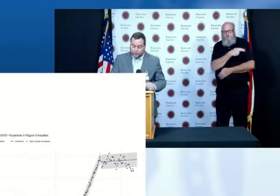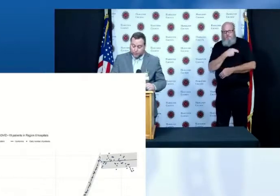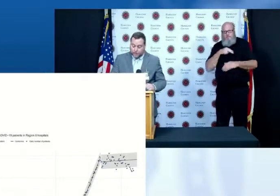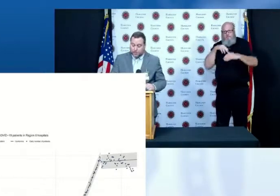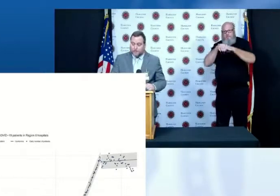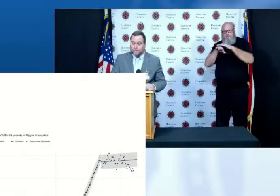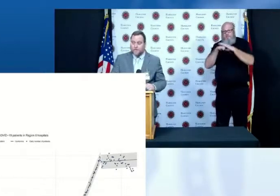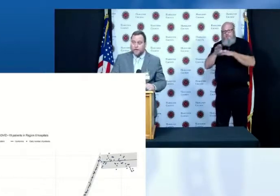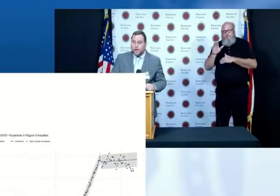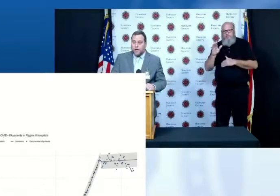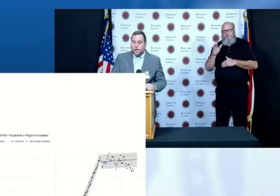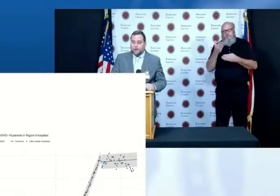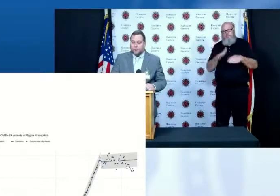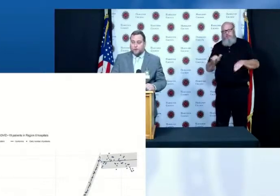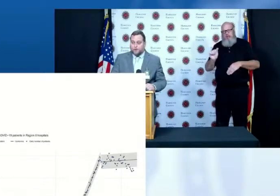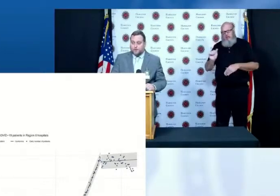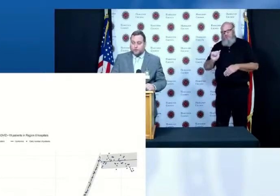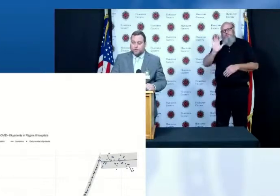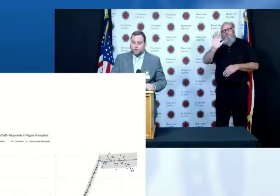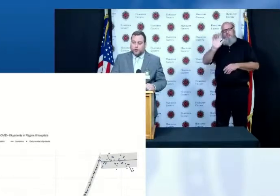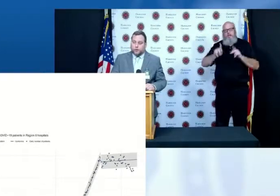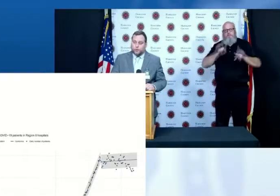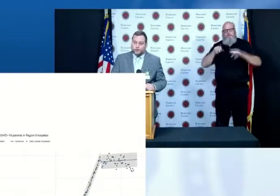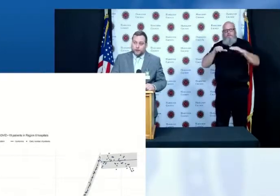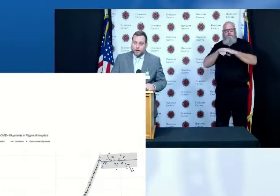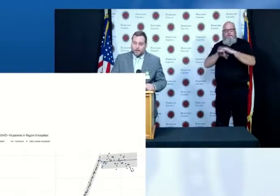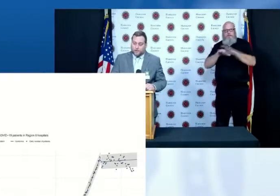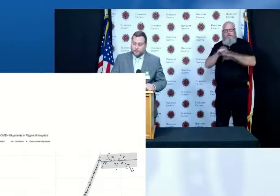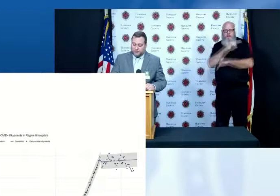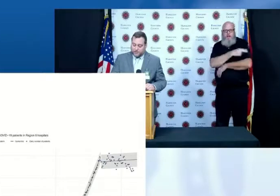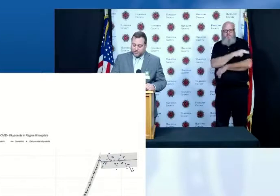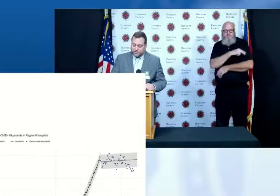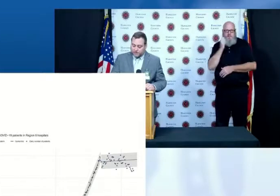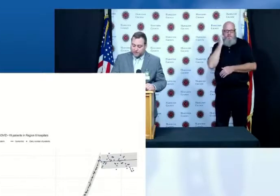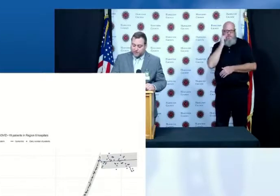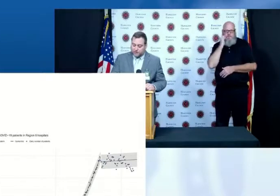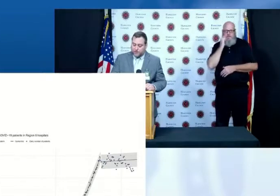direction other good news is when you look at our regional hospitalizations they still remain